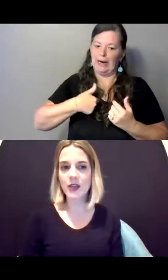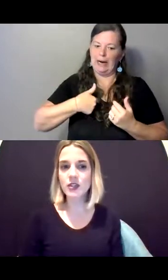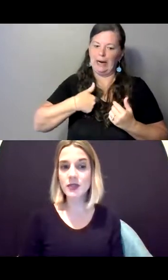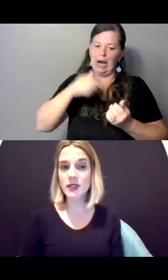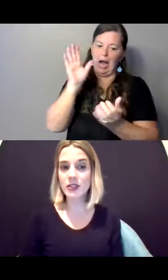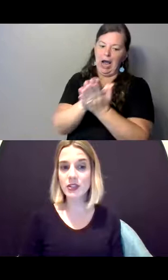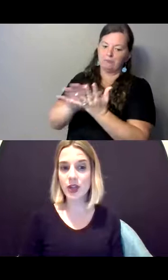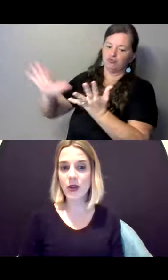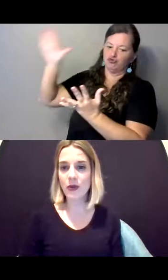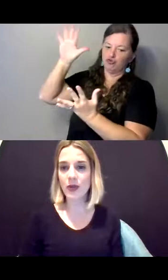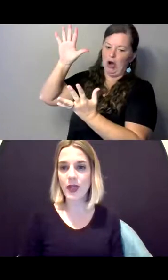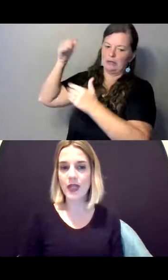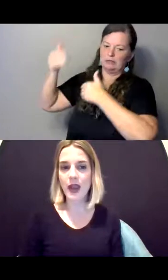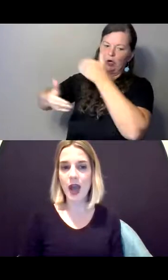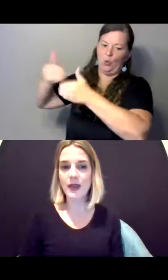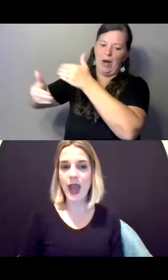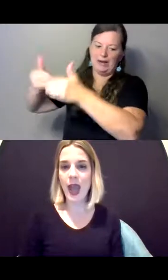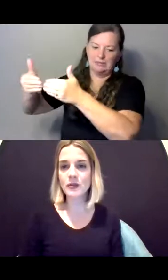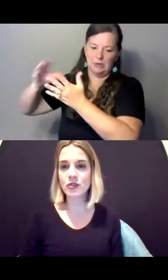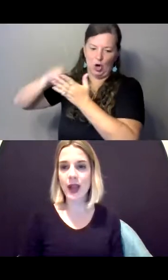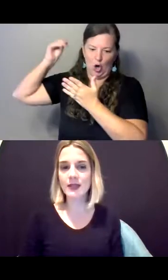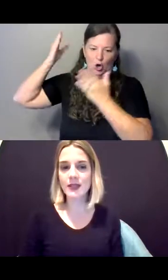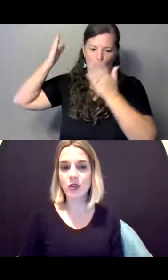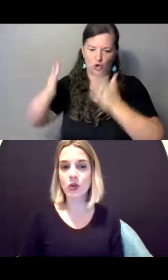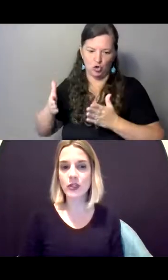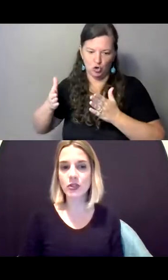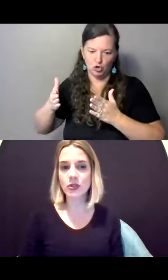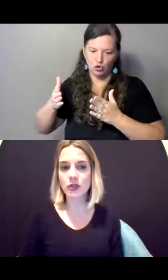I just want to let you know that I'm an abstract, sequential